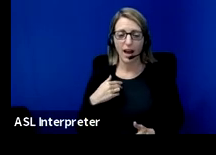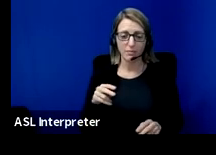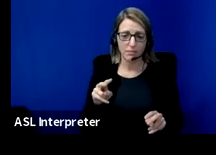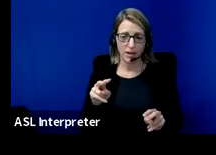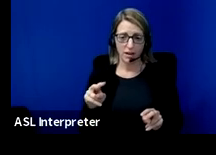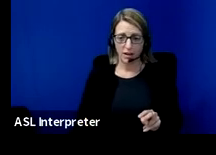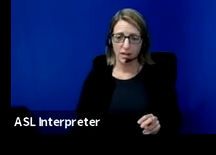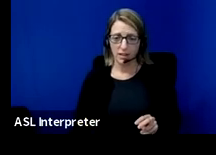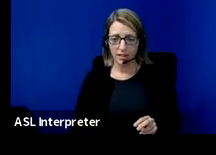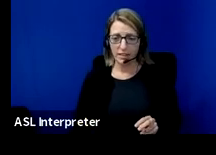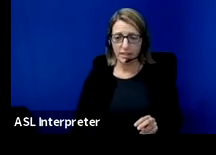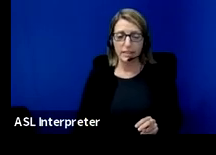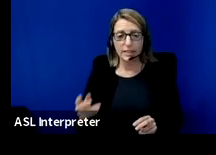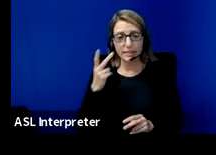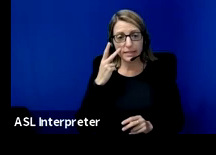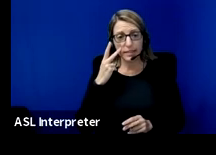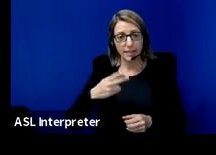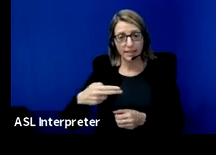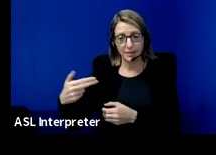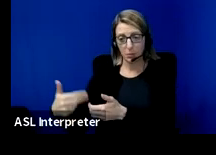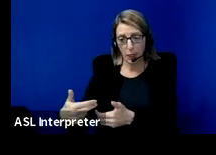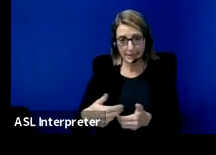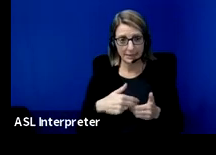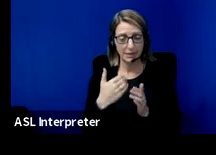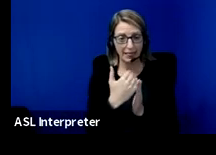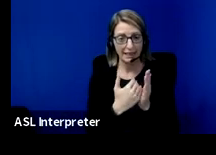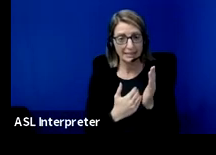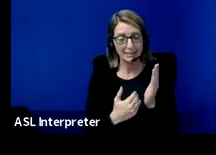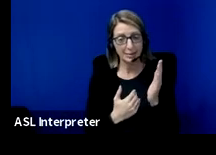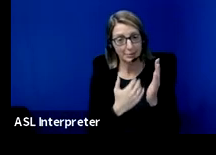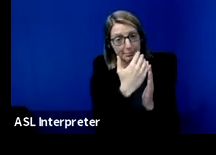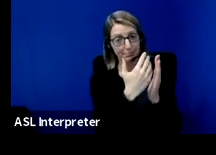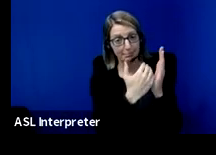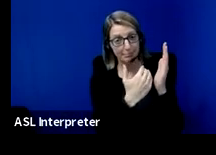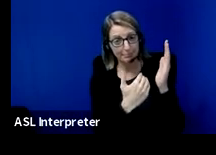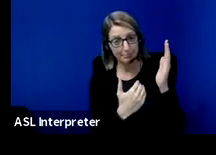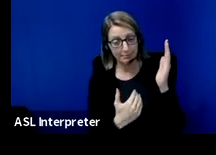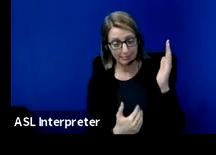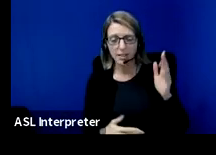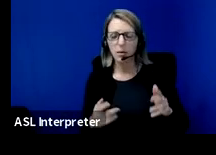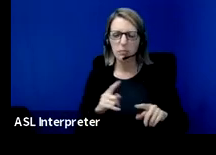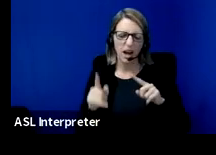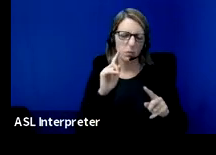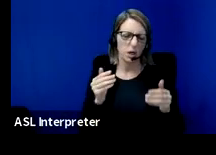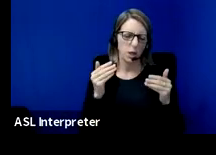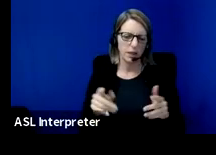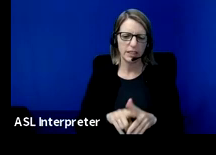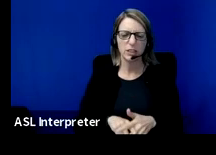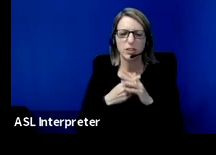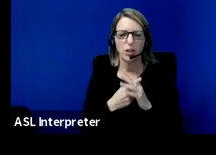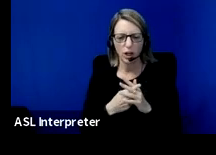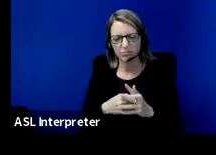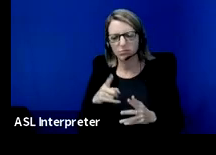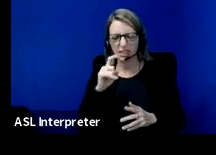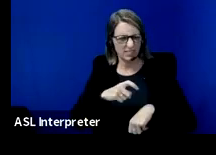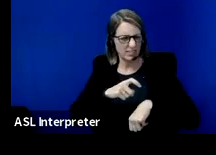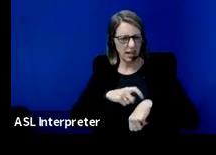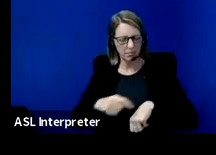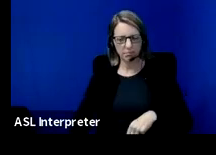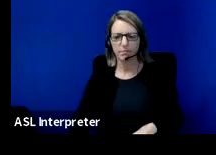ESD 112-- Kristina Wambold: participant list is continuing to keep going up, but I'm going to go ahead and get us started in the interest of time. So you'll notice that there is a